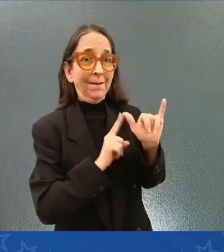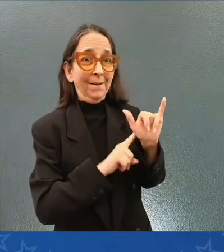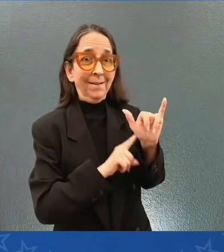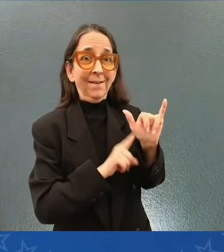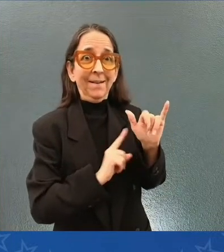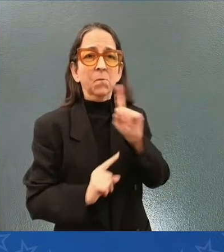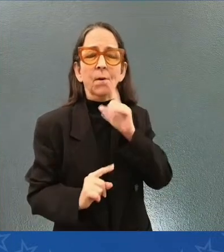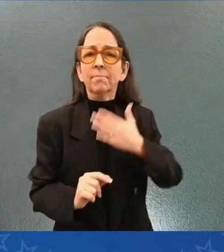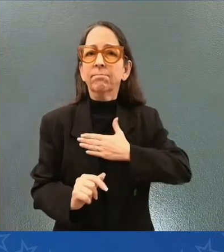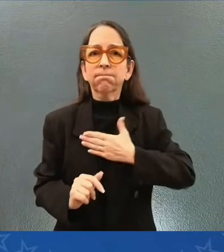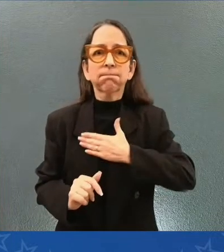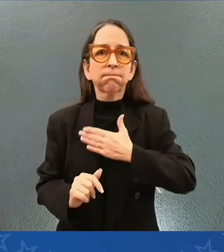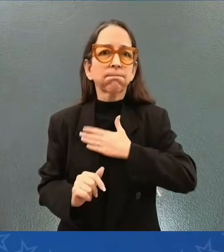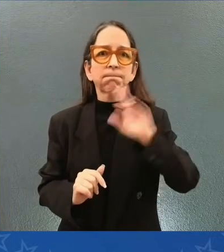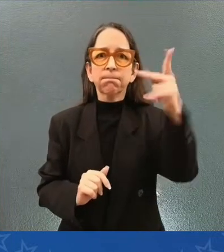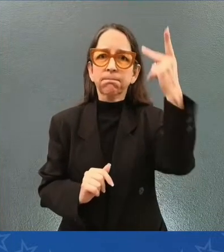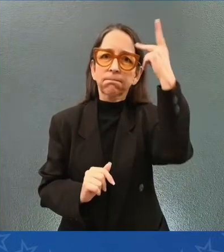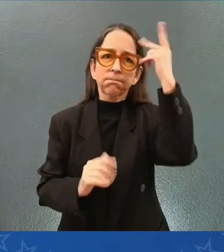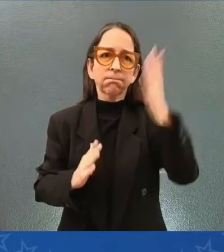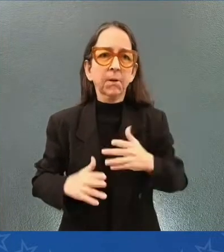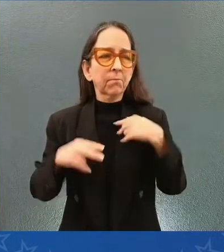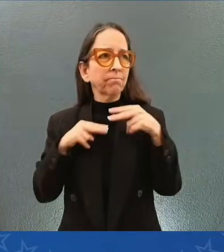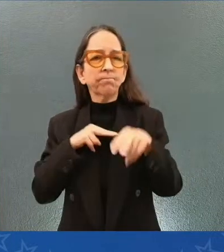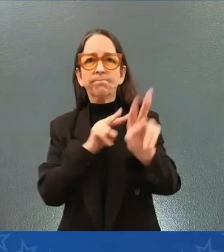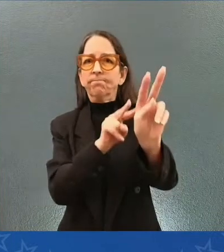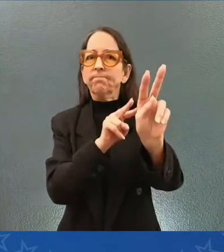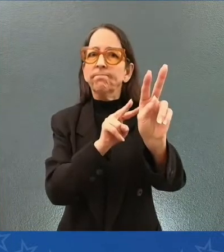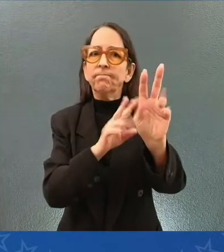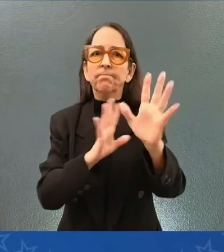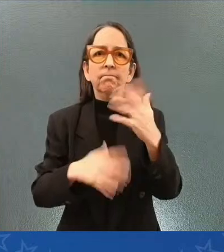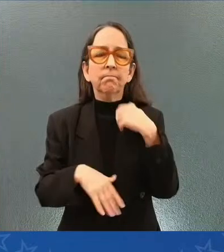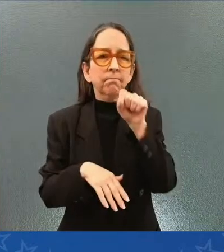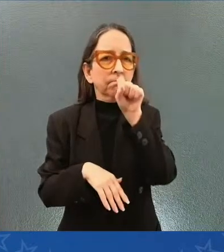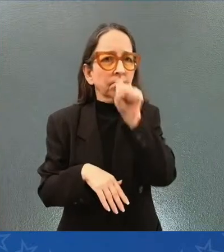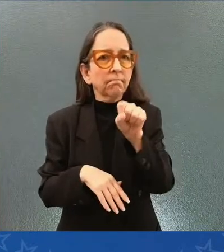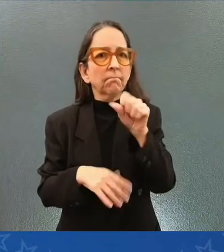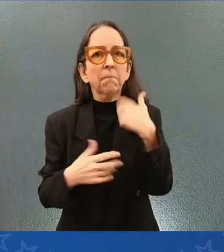I love and I miss him dearly. Thank you to the families, all the families.